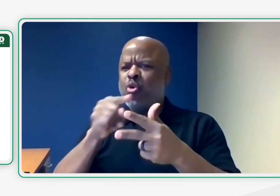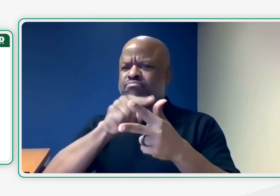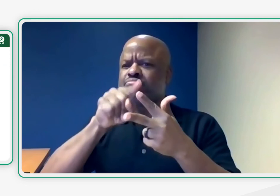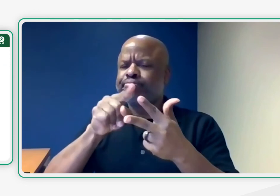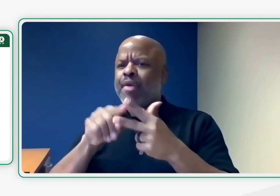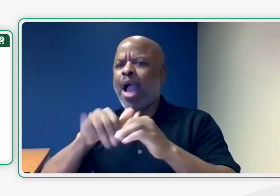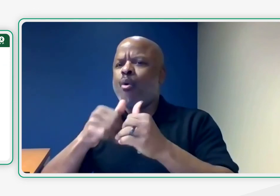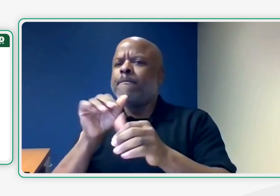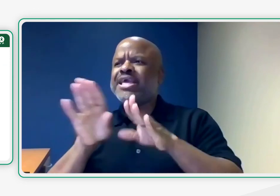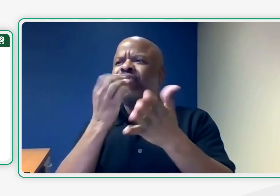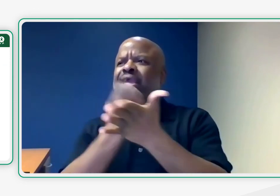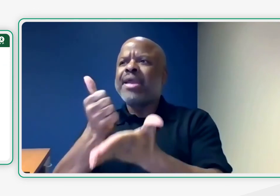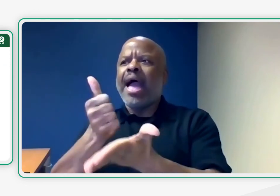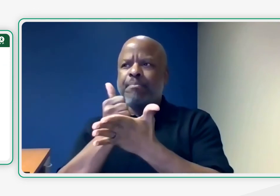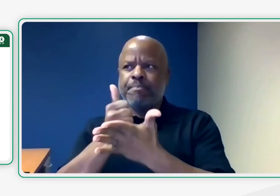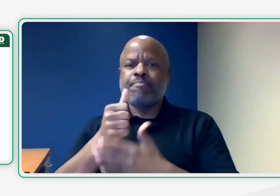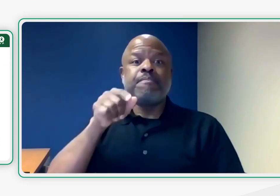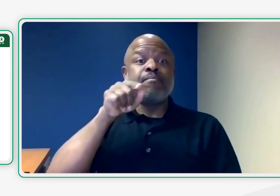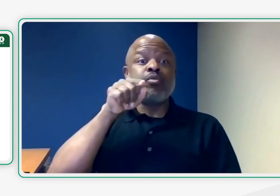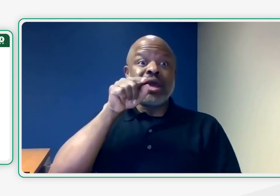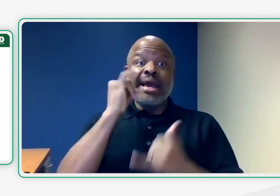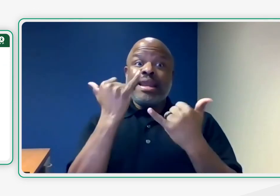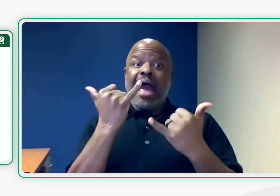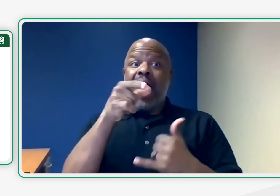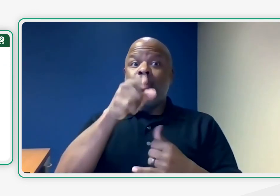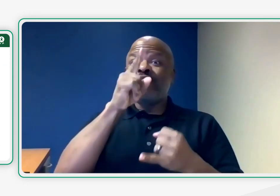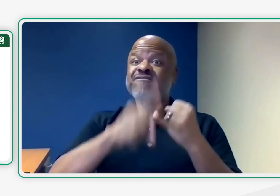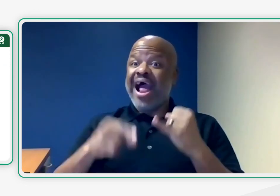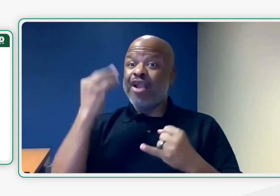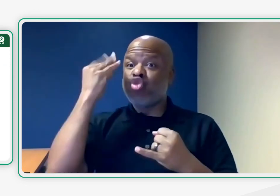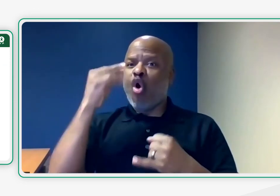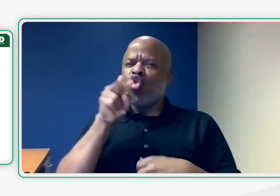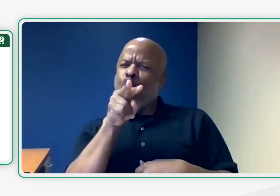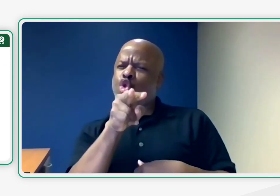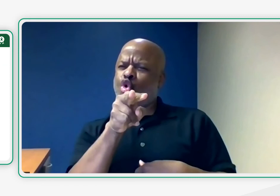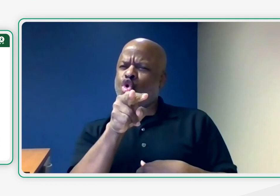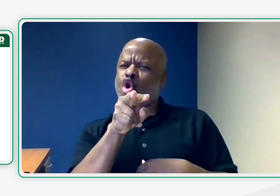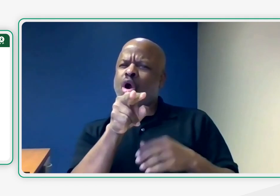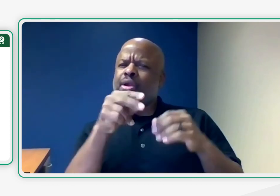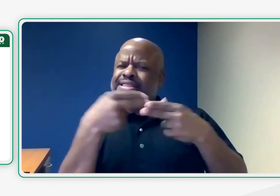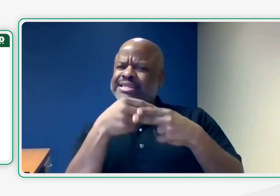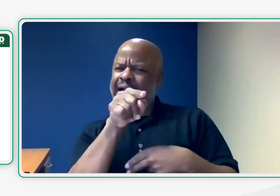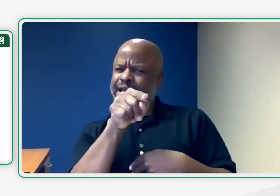Now, I do have several other stories. I have 3 other stories that I want to explain how behavioral economics was used there.